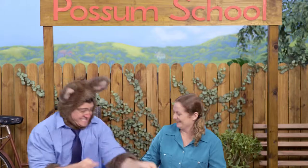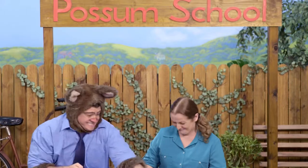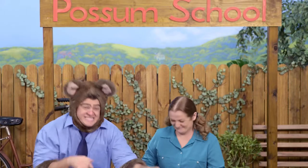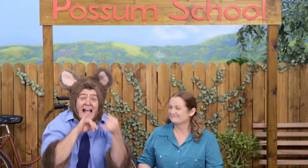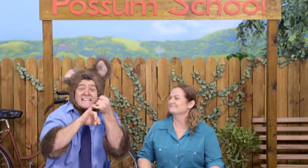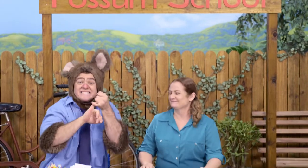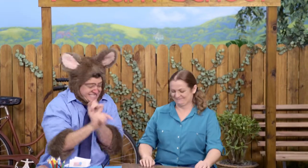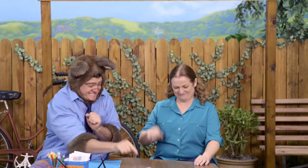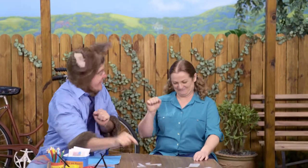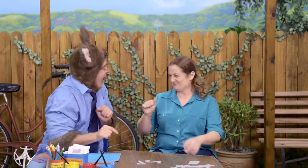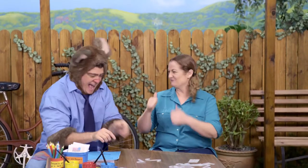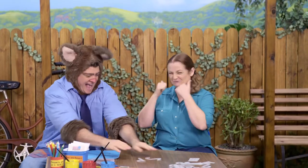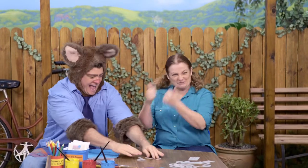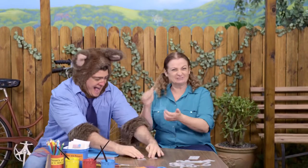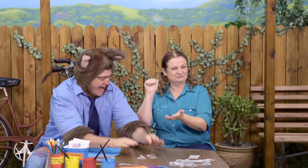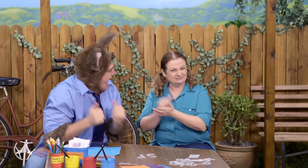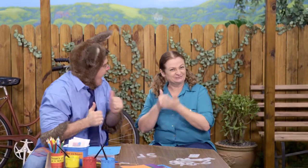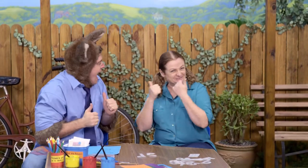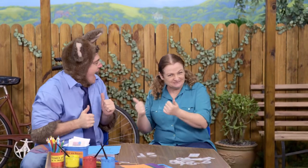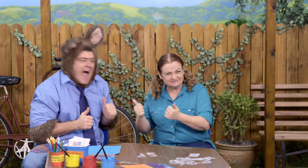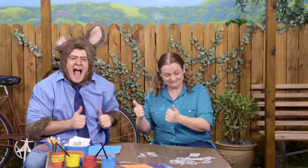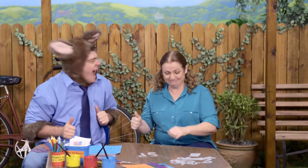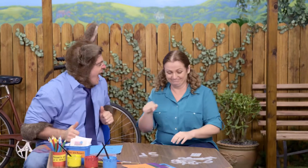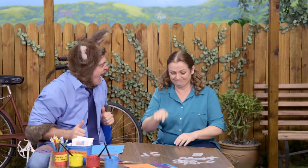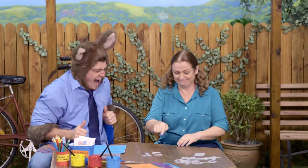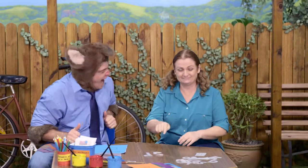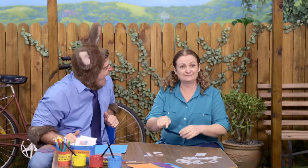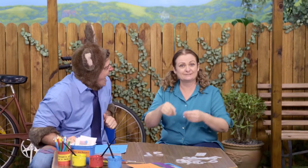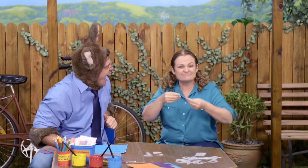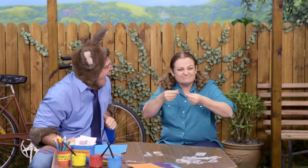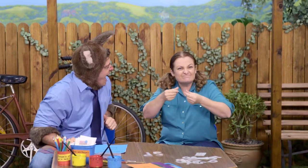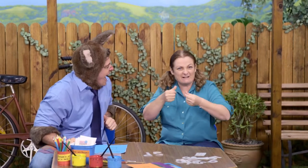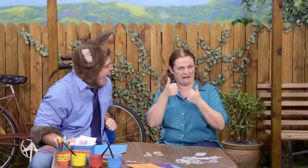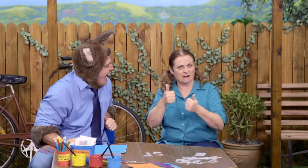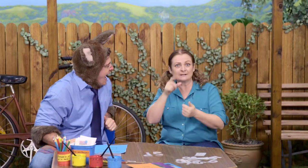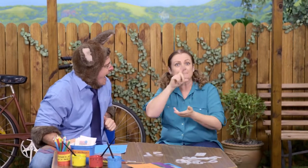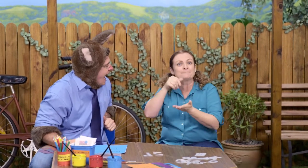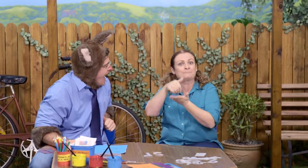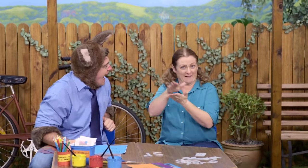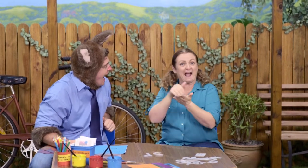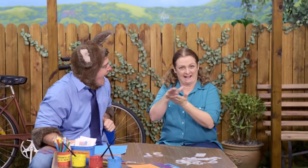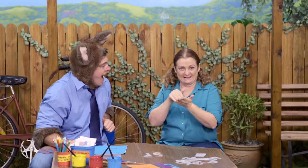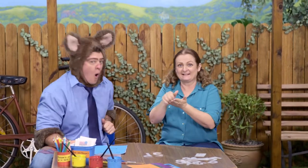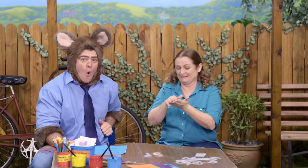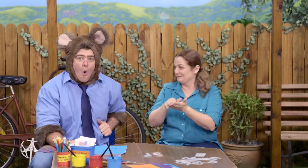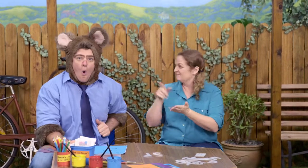That's the S. Oh, great job, Possum. You're right. These are good because we can paint them.